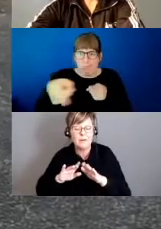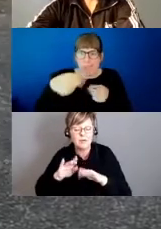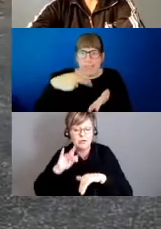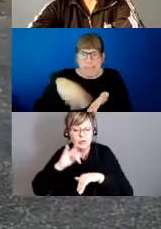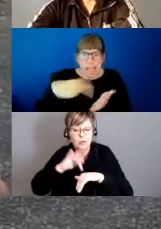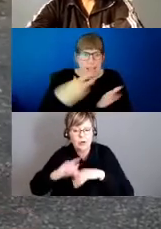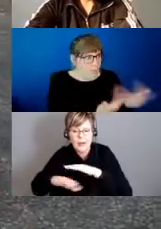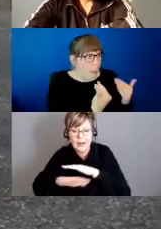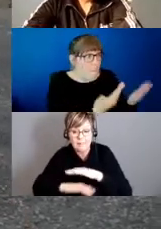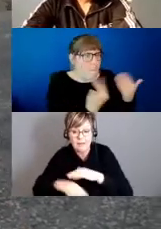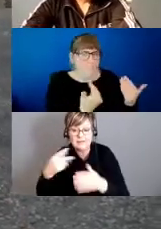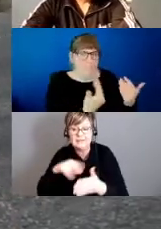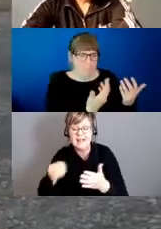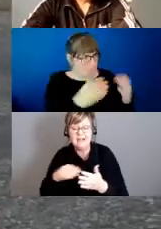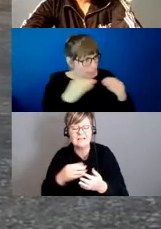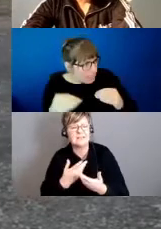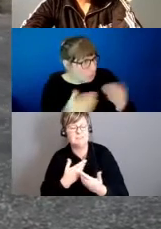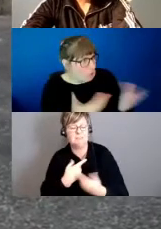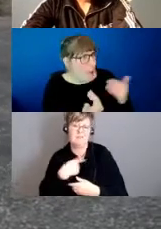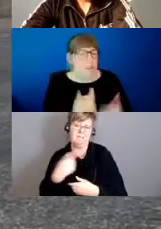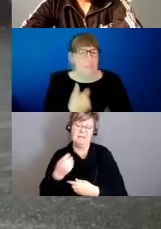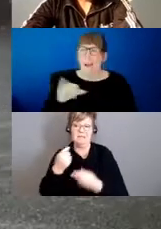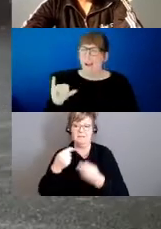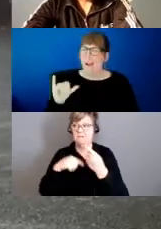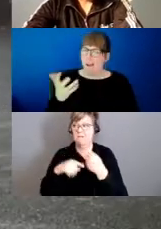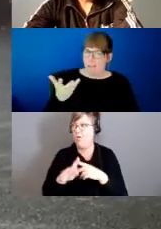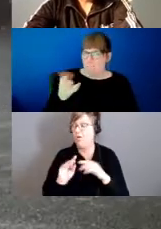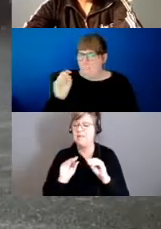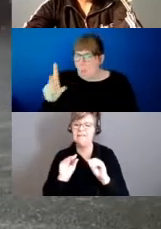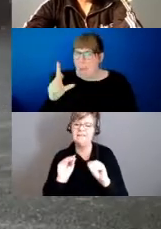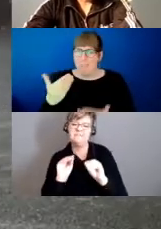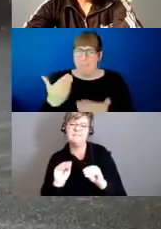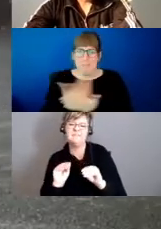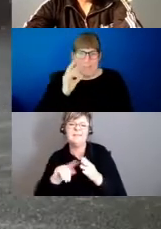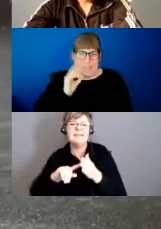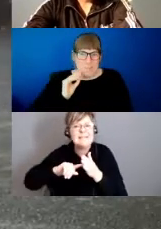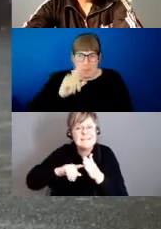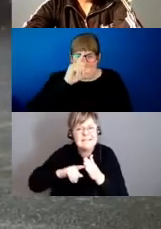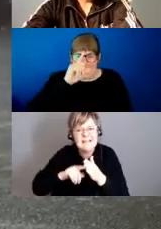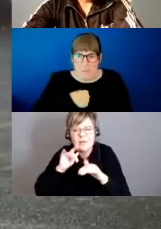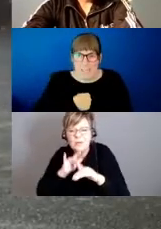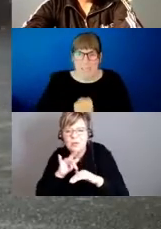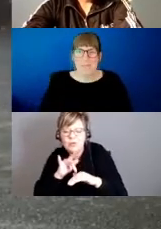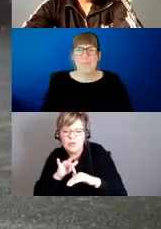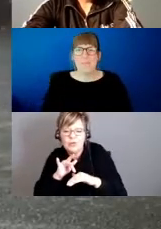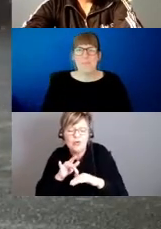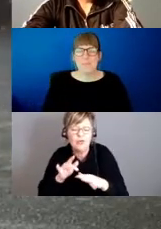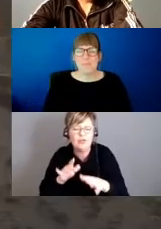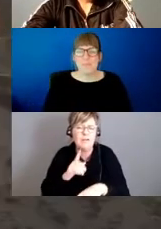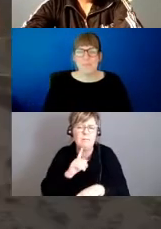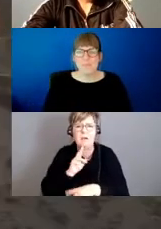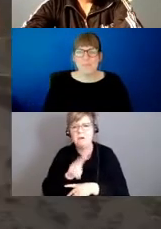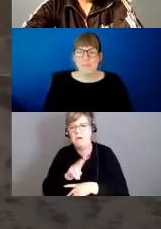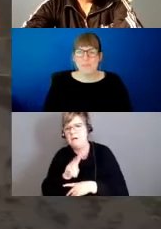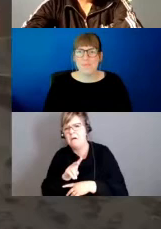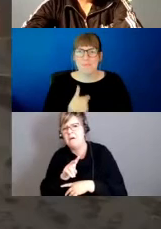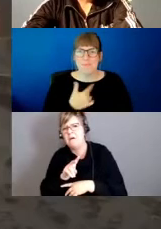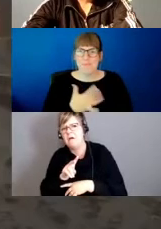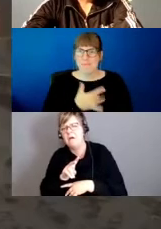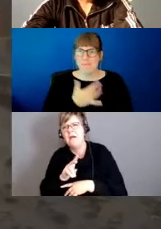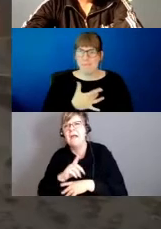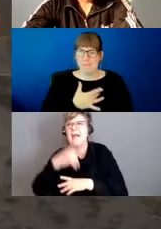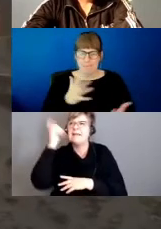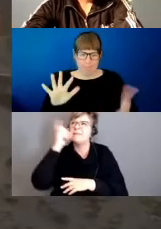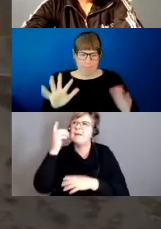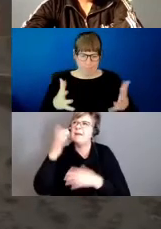AND TO ME, THIS WAS LIKE A NEW EXPERIENCE IN MY BODY. HOW CAN I USE MY BODY DIFFERENTLY